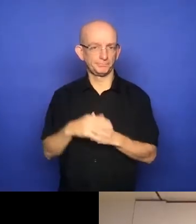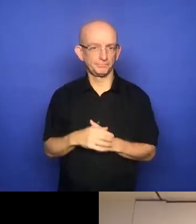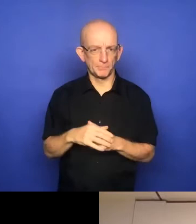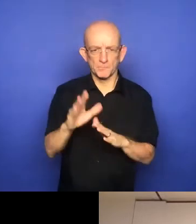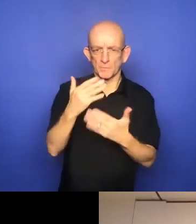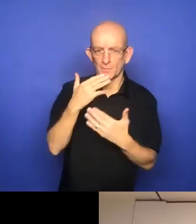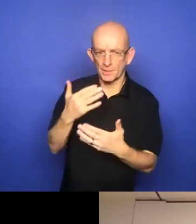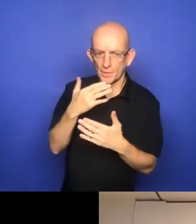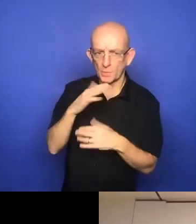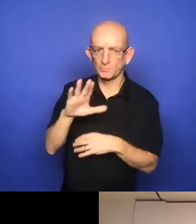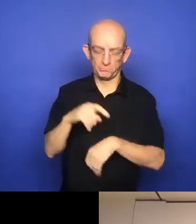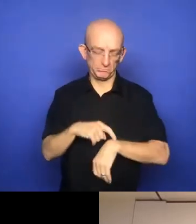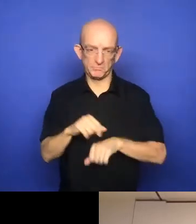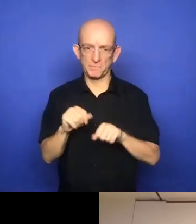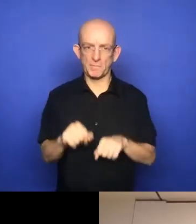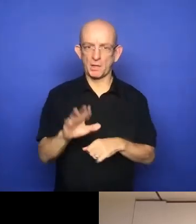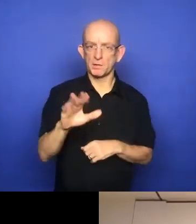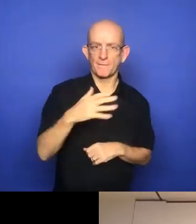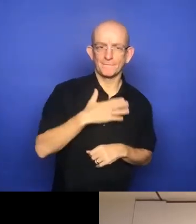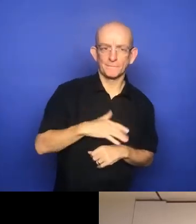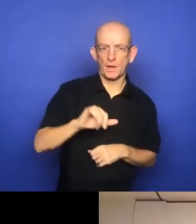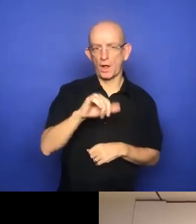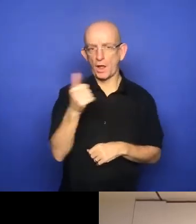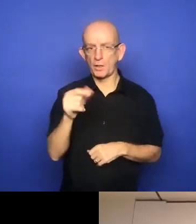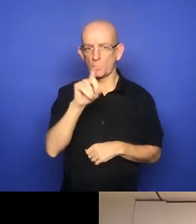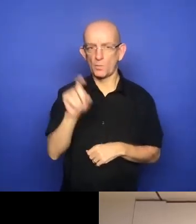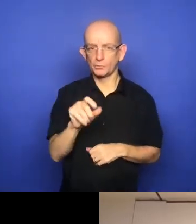ask you another question, a follow-up question. Have you